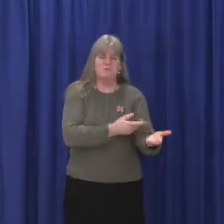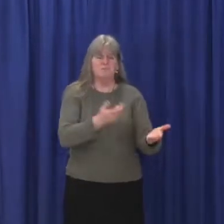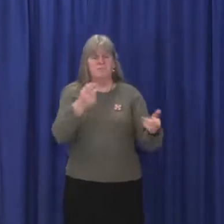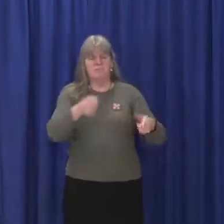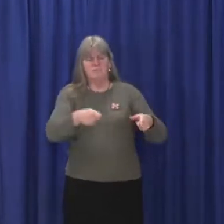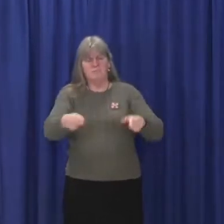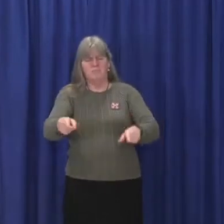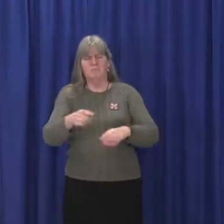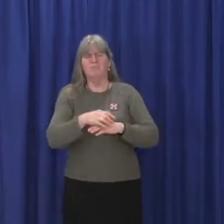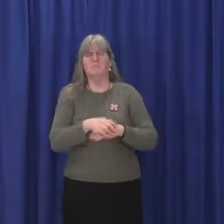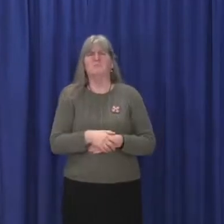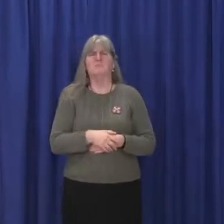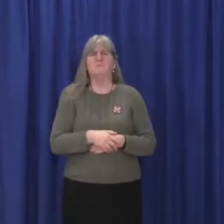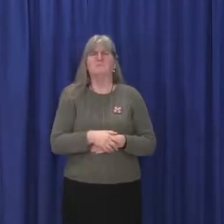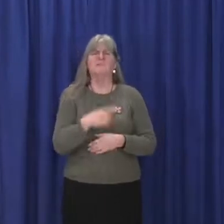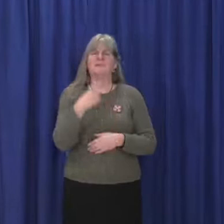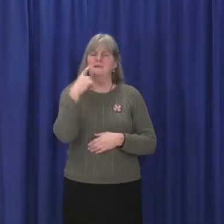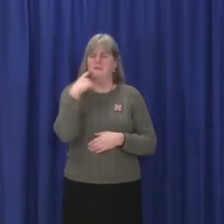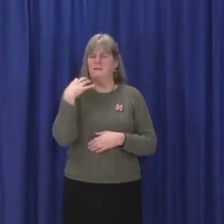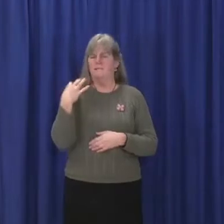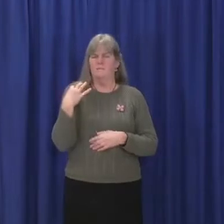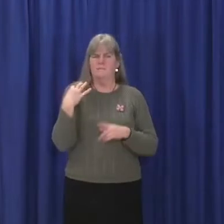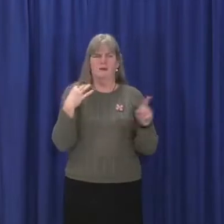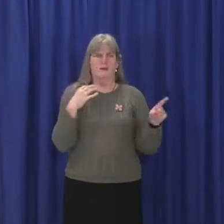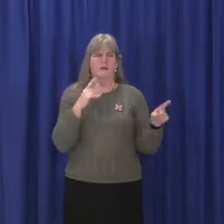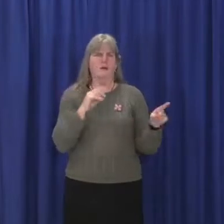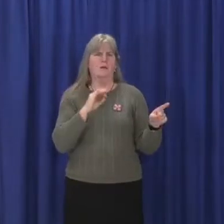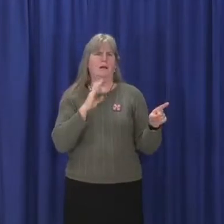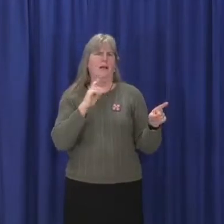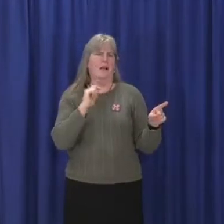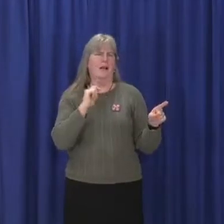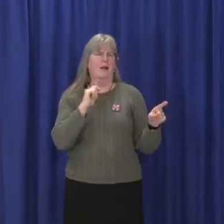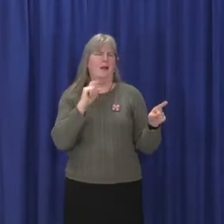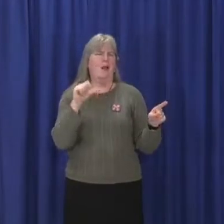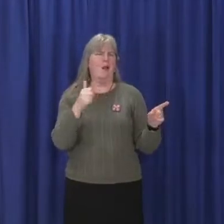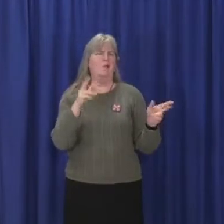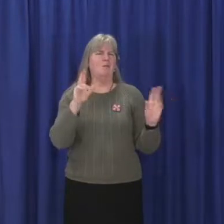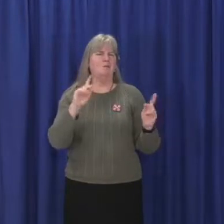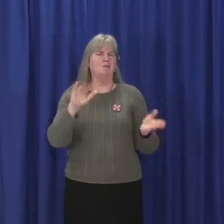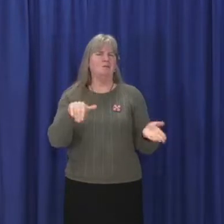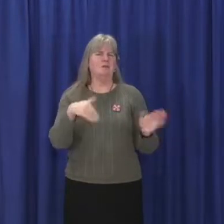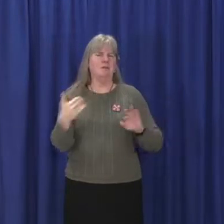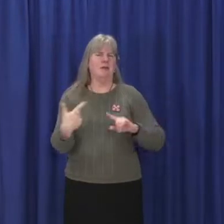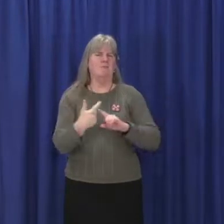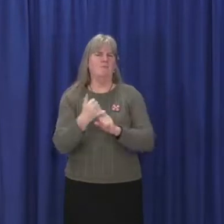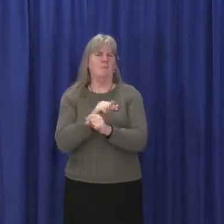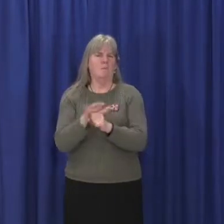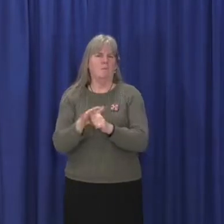on Friday, Doctor Elliot reported another Yukon resident had died of COVID-19.